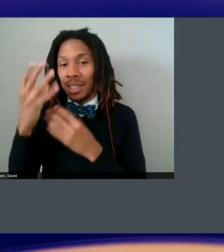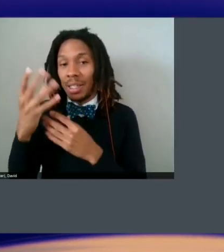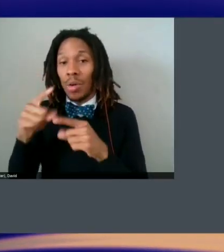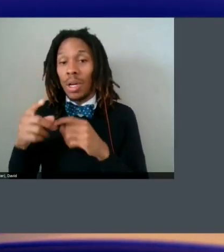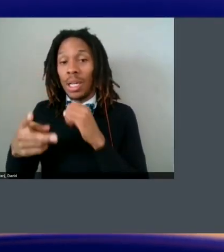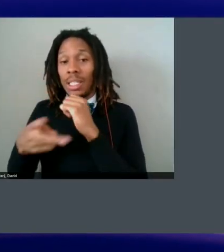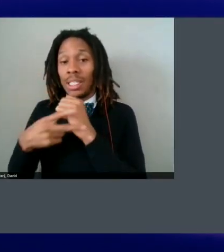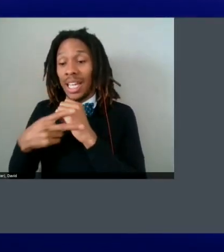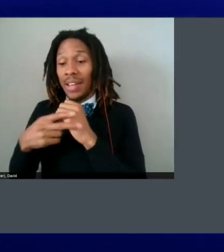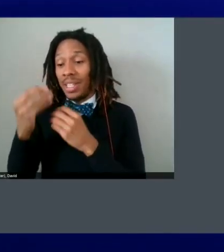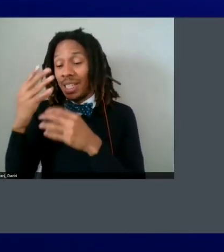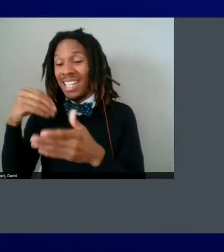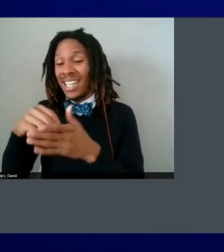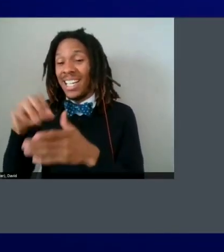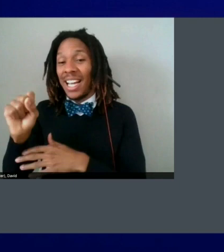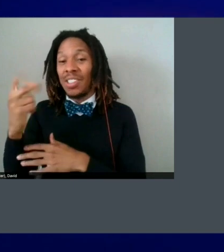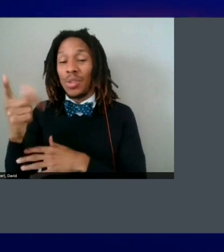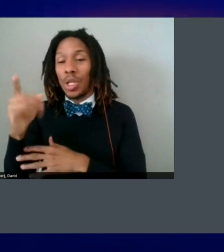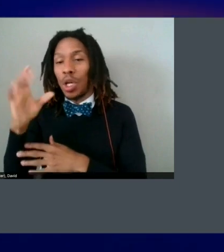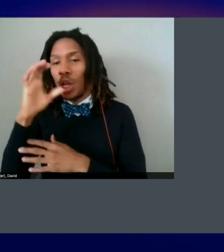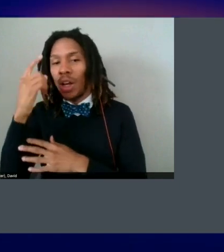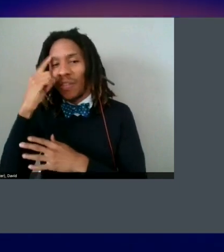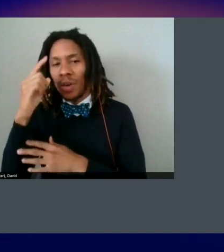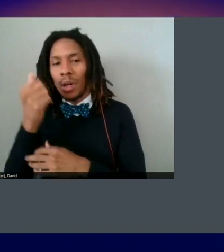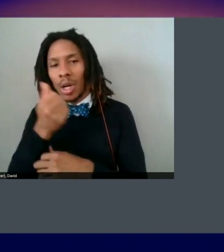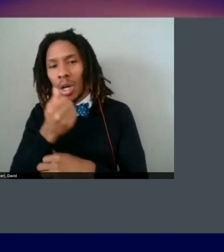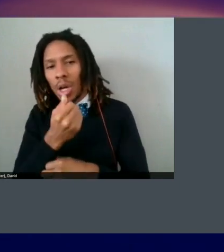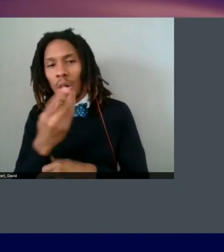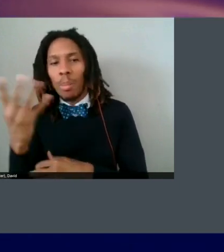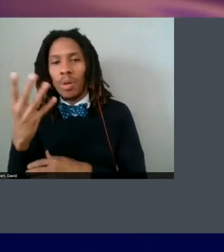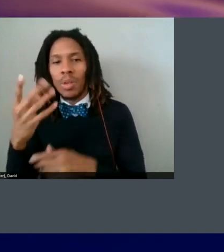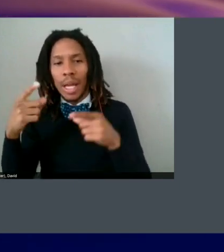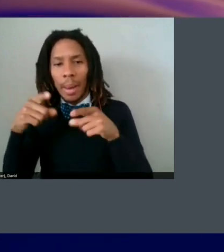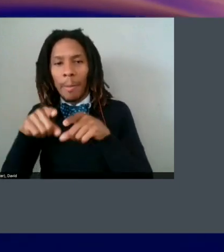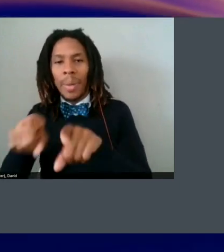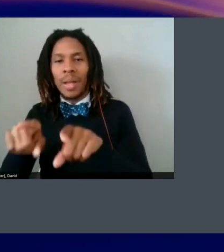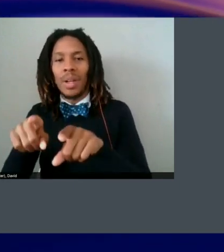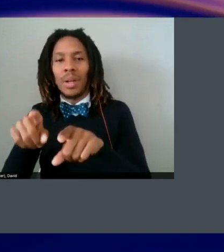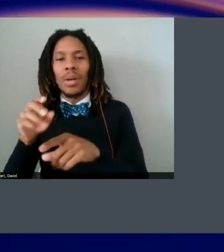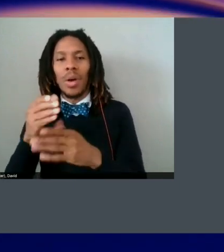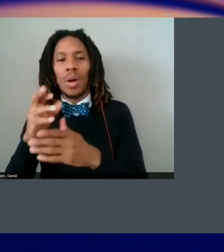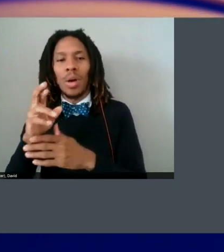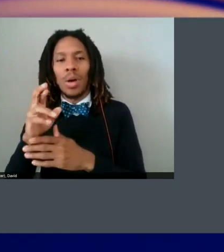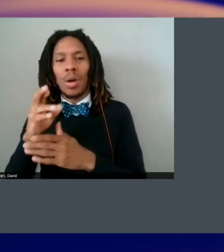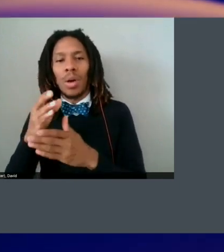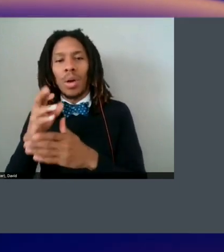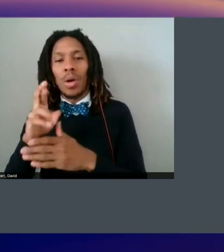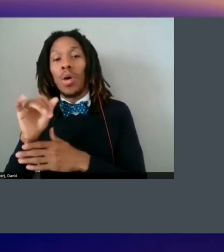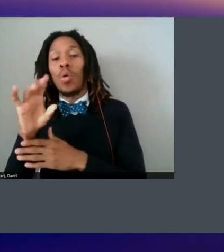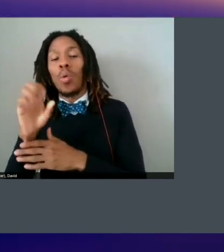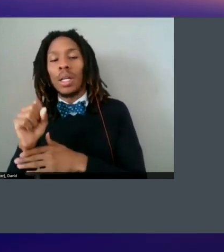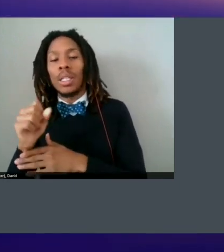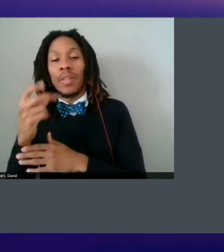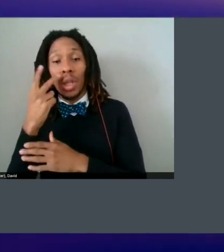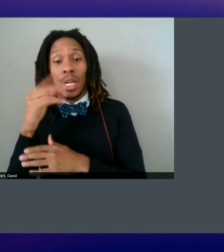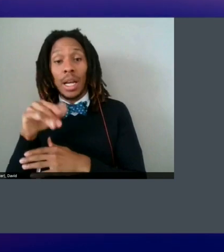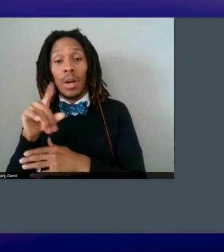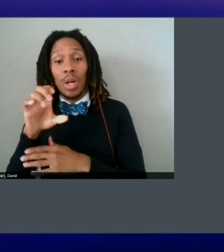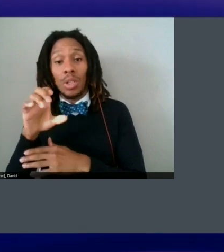you are looking for multiple parallel drives. So if you are looking at a 100 node cluster, you want to make sure all 100 nodes in parallel